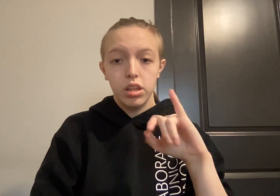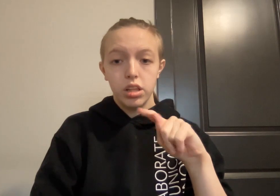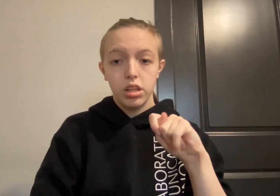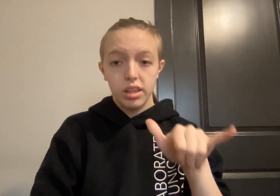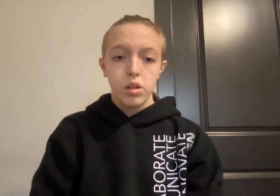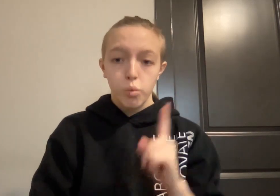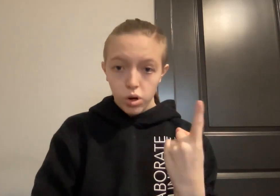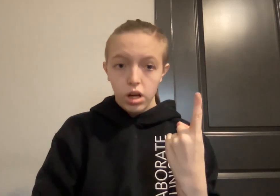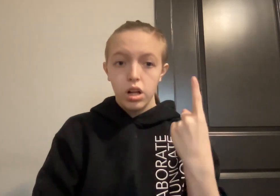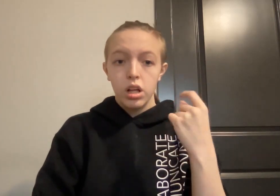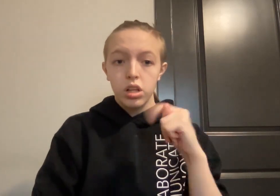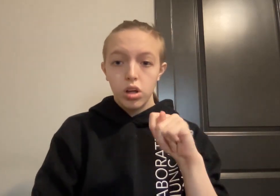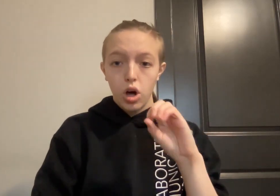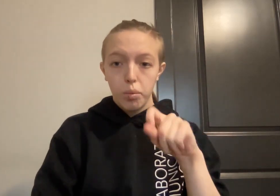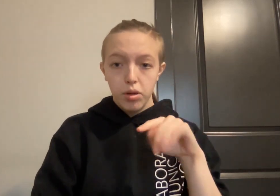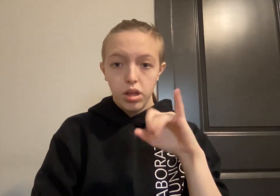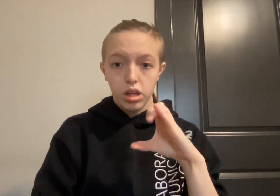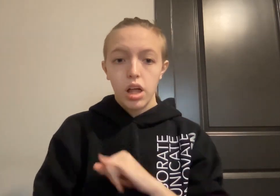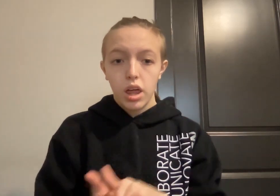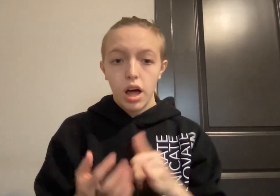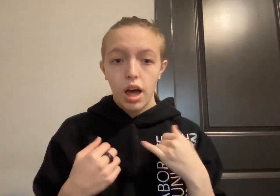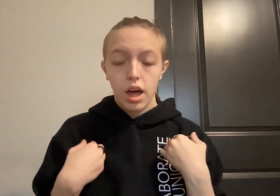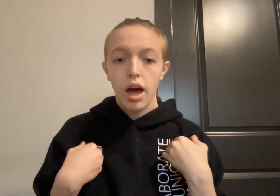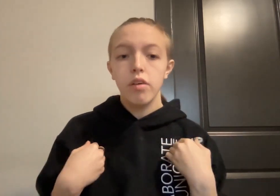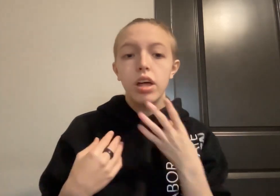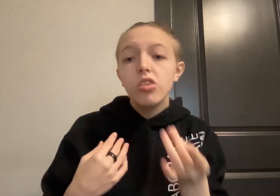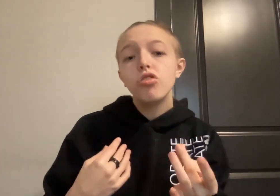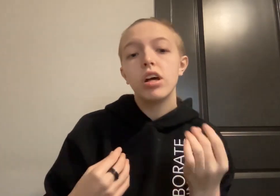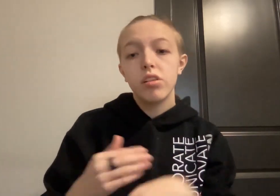identity. One topic that I have interest